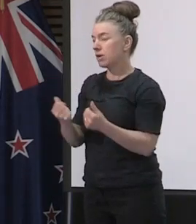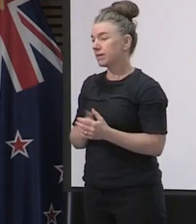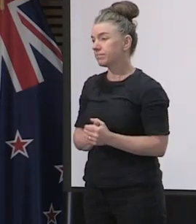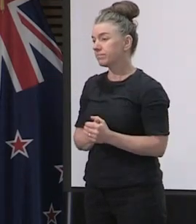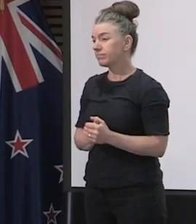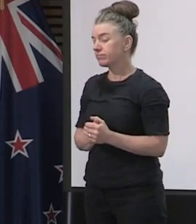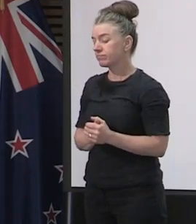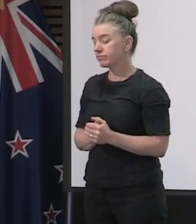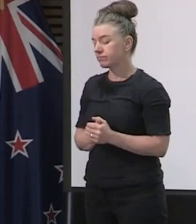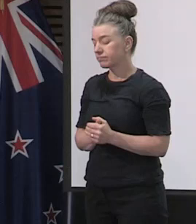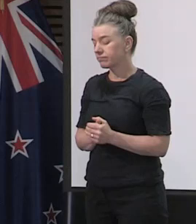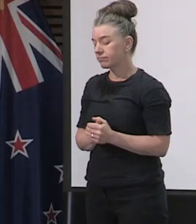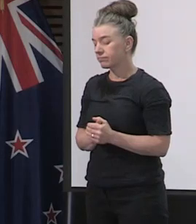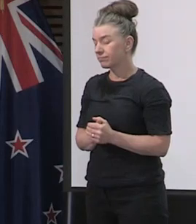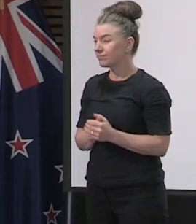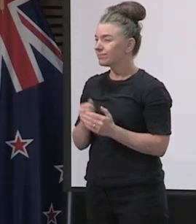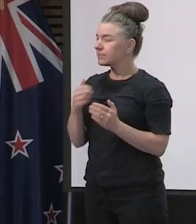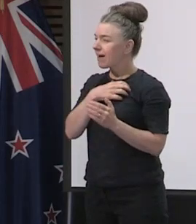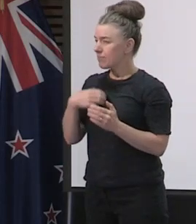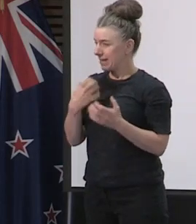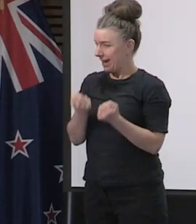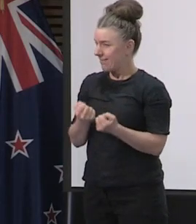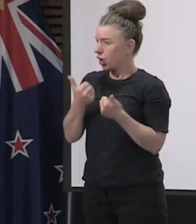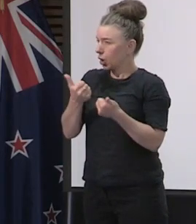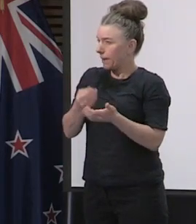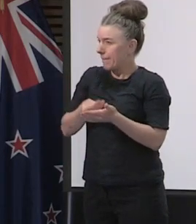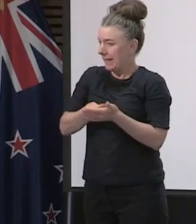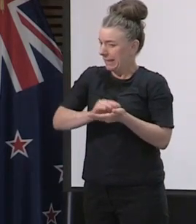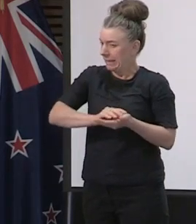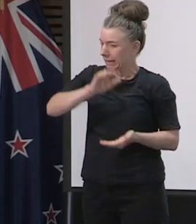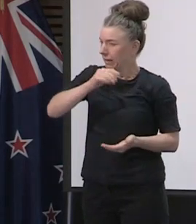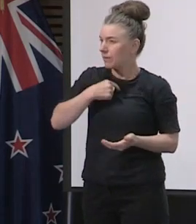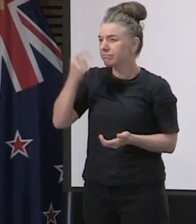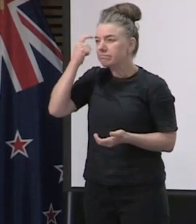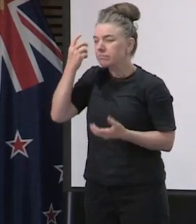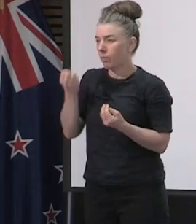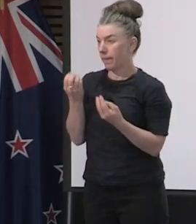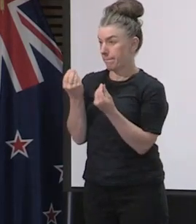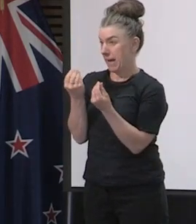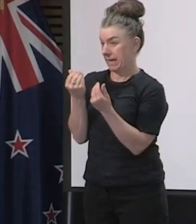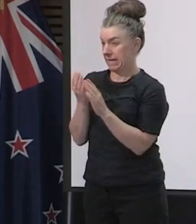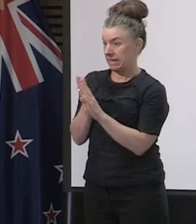us well for recovery. The biggest fiscal asset we currently have to get us through the worst is the